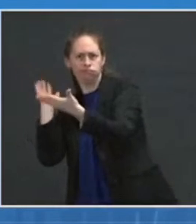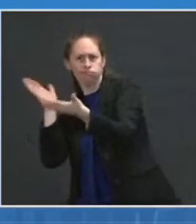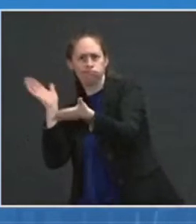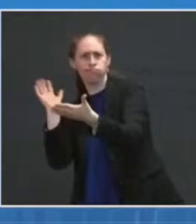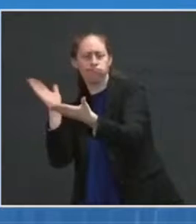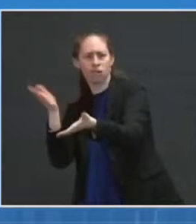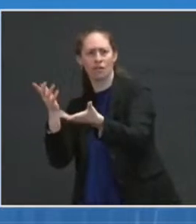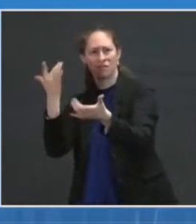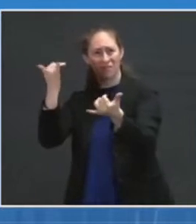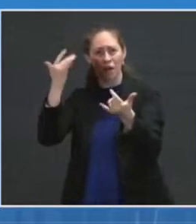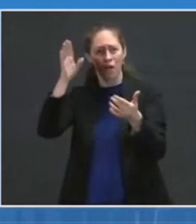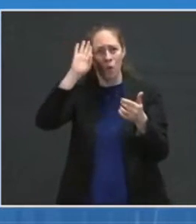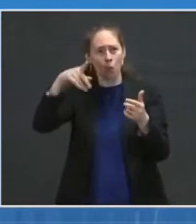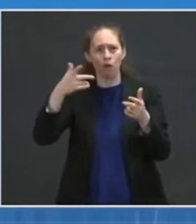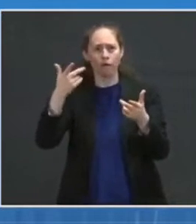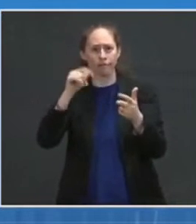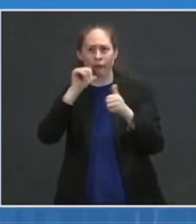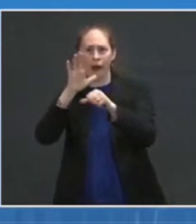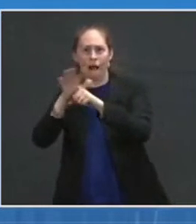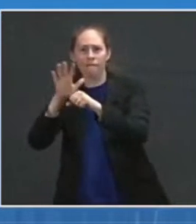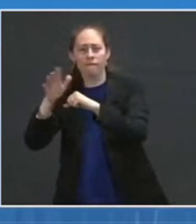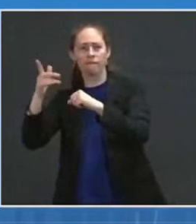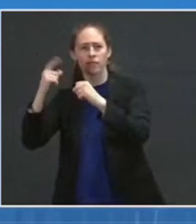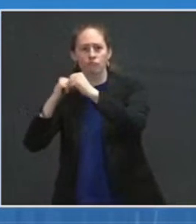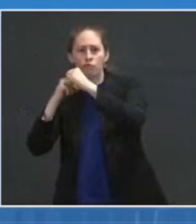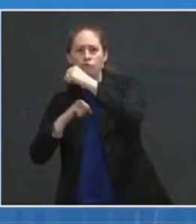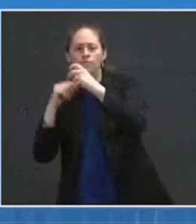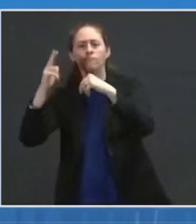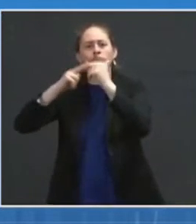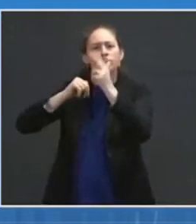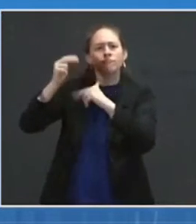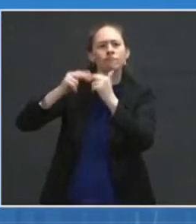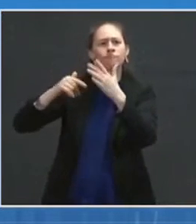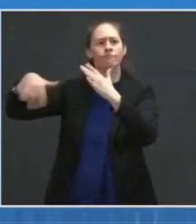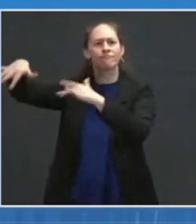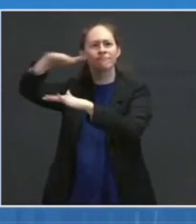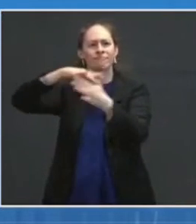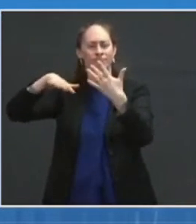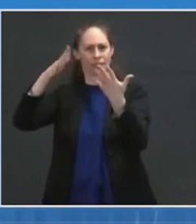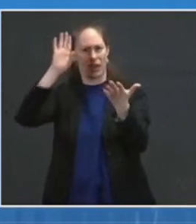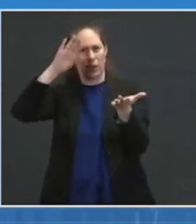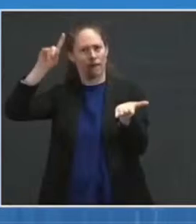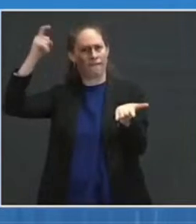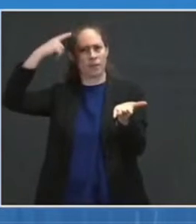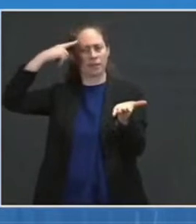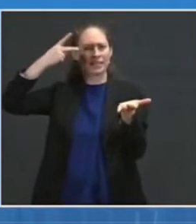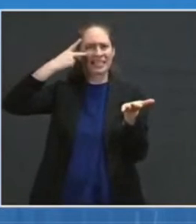ISSUES WITH COMMUNITIES HARDEST HIT BY THE VIRUS. WHAT IS THE PLAN AND TIMELINE TO GET MORE VACCINATION AREAS WITH ADEQUATE HEALTH IF THE STRUCTURE?